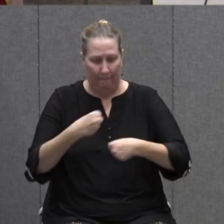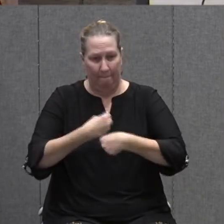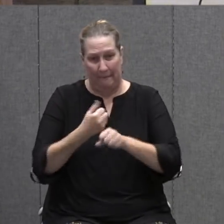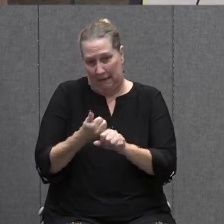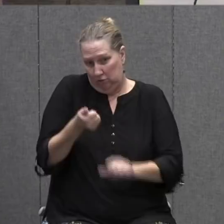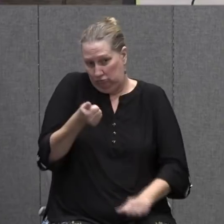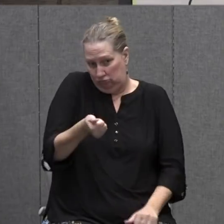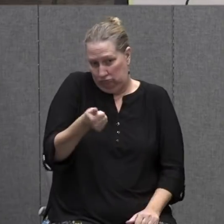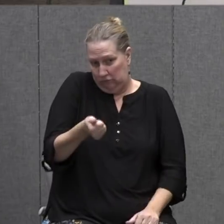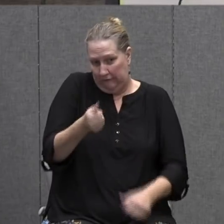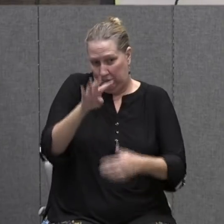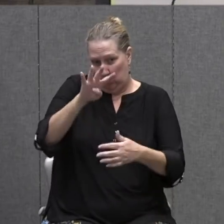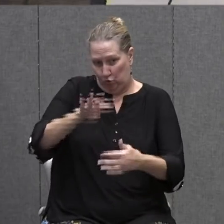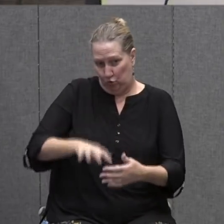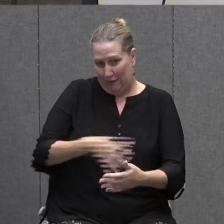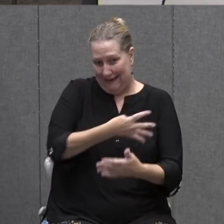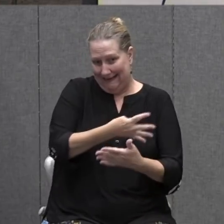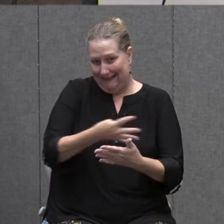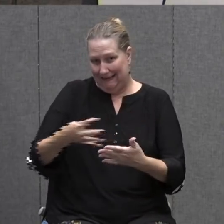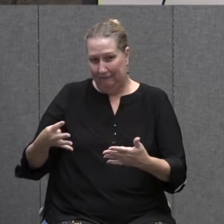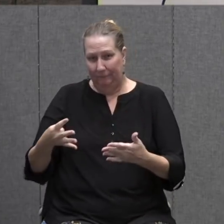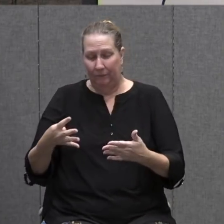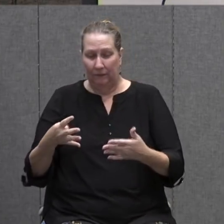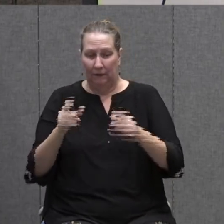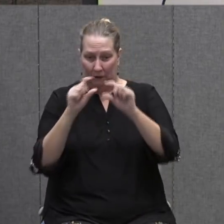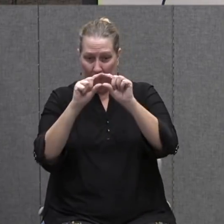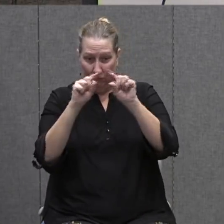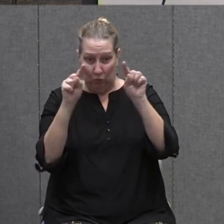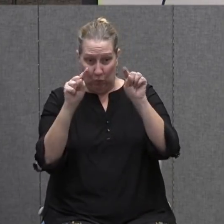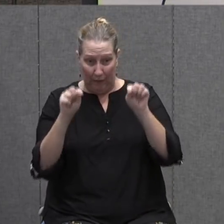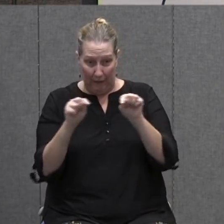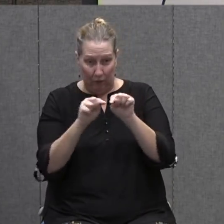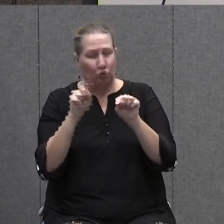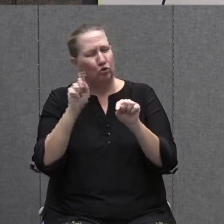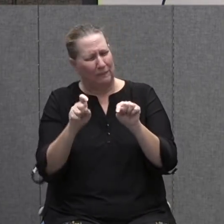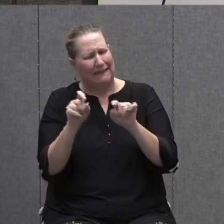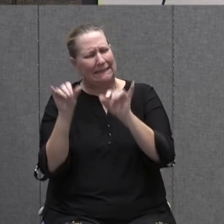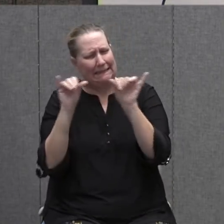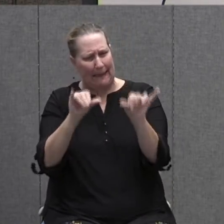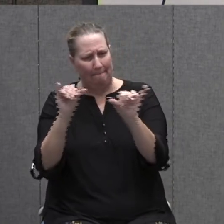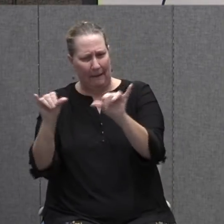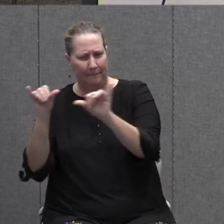You want to try to make your squares the same size. If you have a ruler